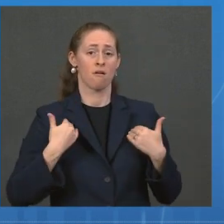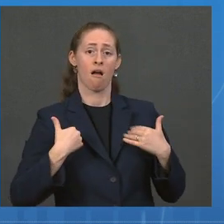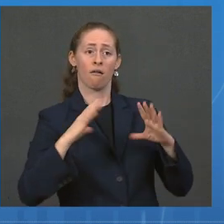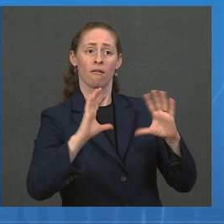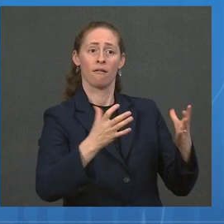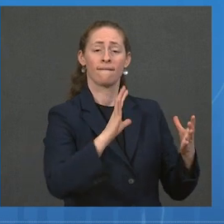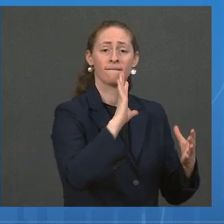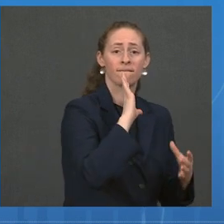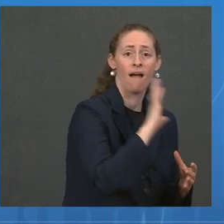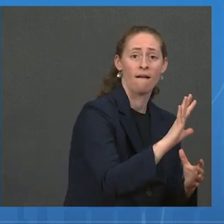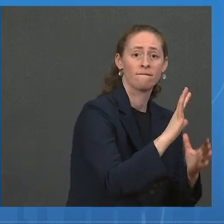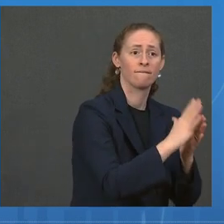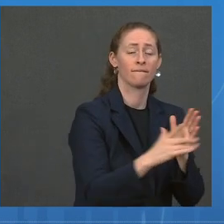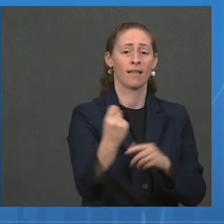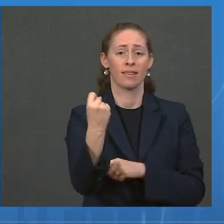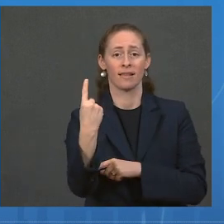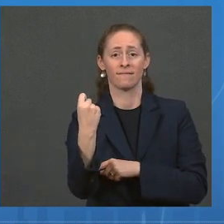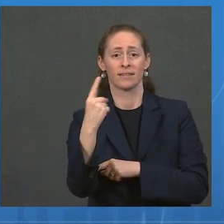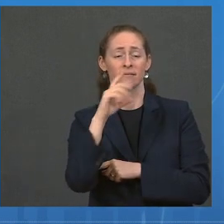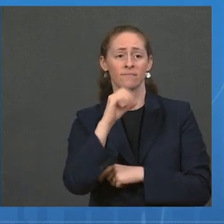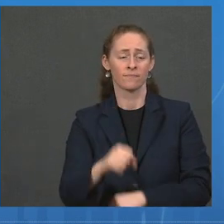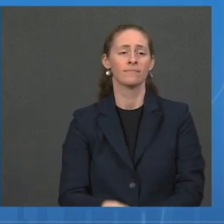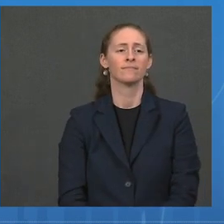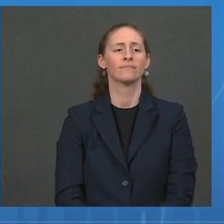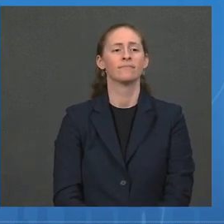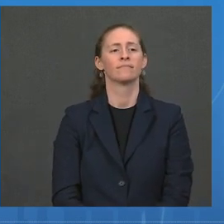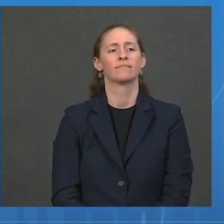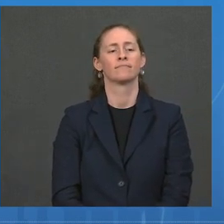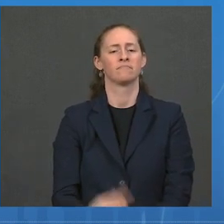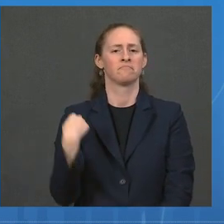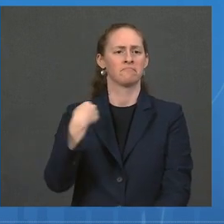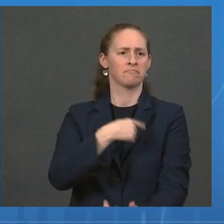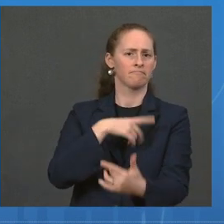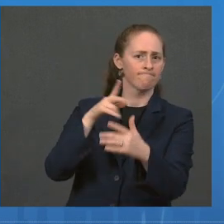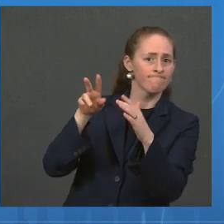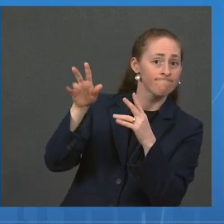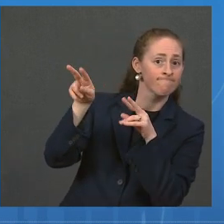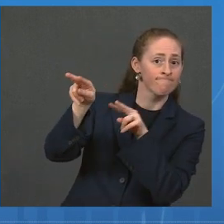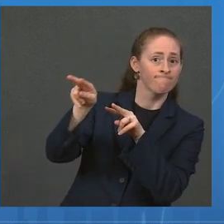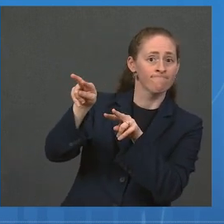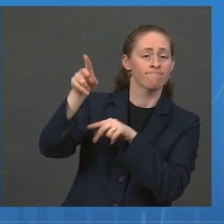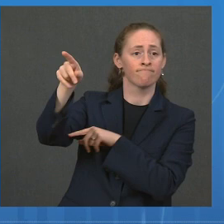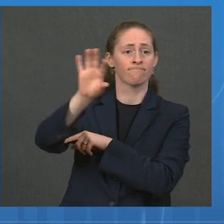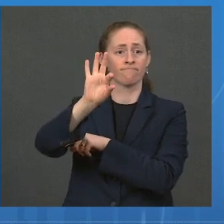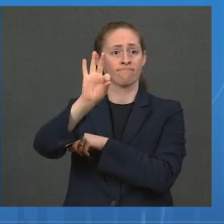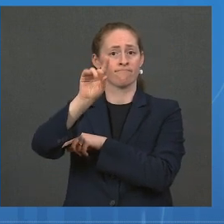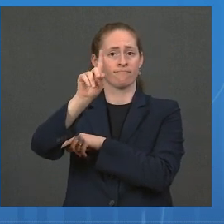We expect the FDA and CDC's decision on Pfizer's COVID-19 vaccine for children ages